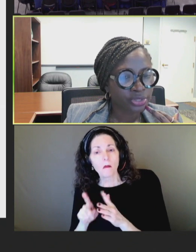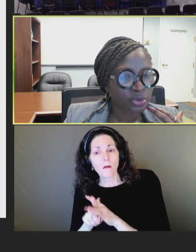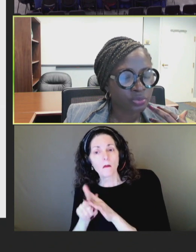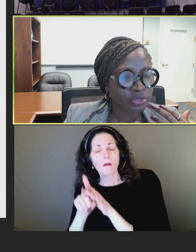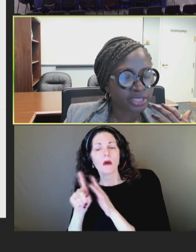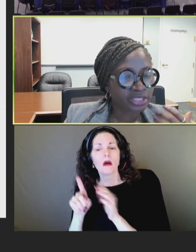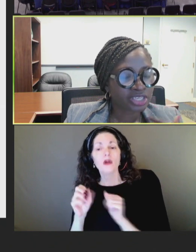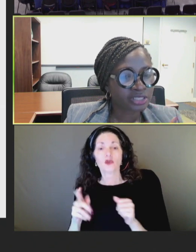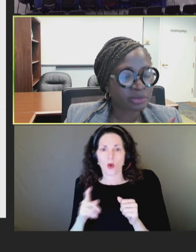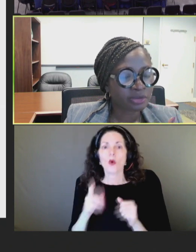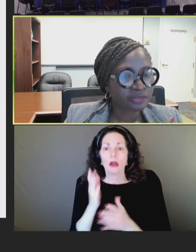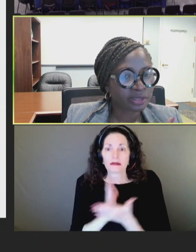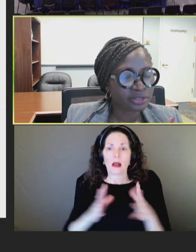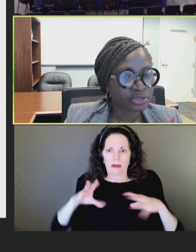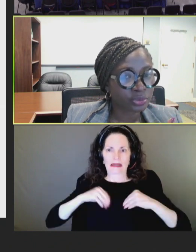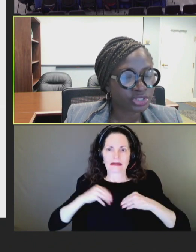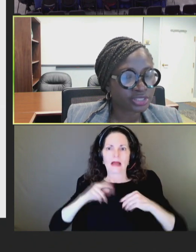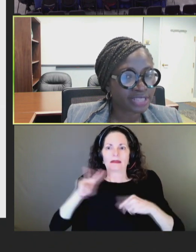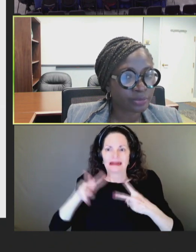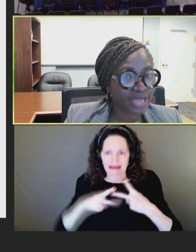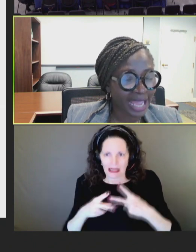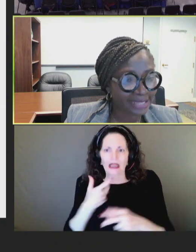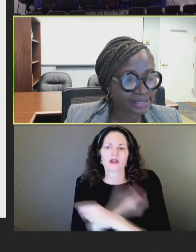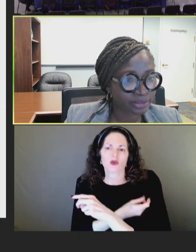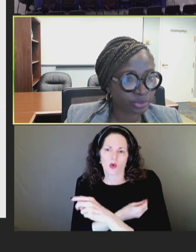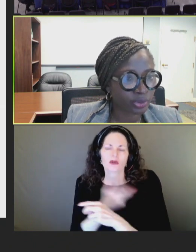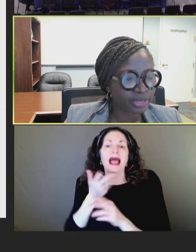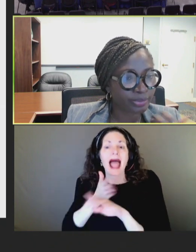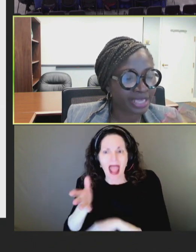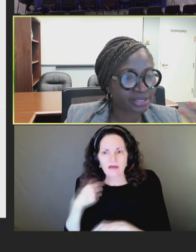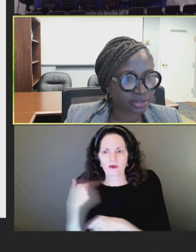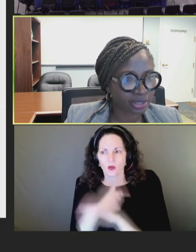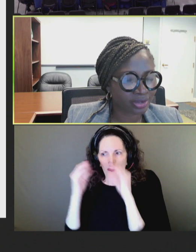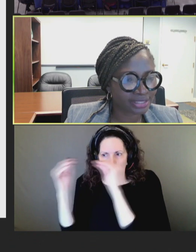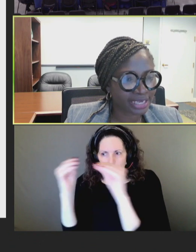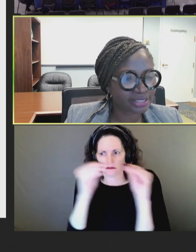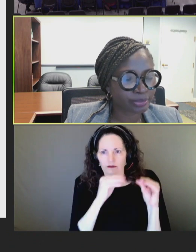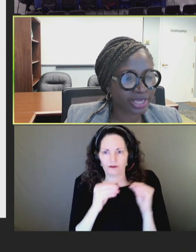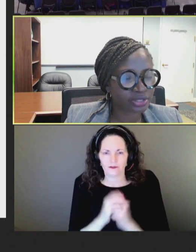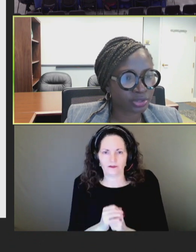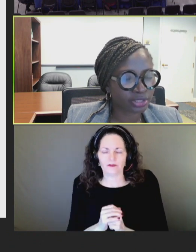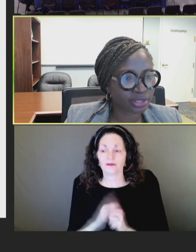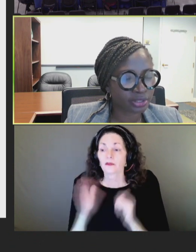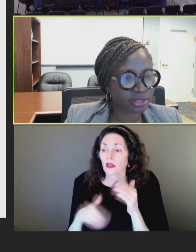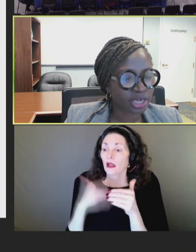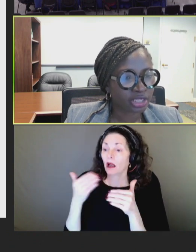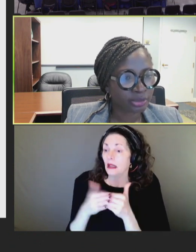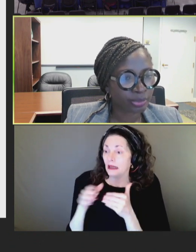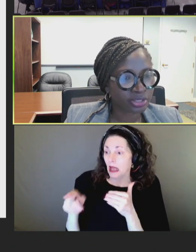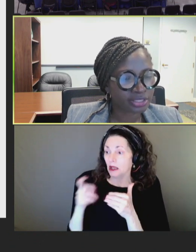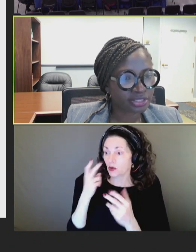So, these are some of the solutions that we had to deploy based on the context, based on the politics